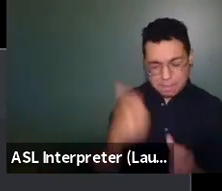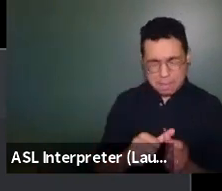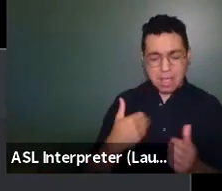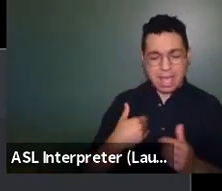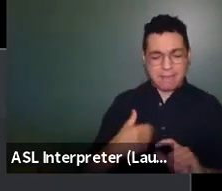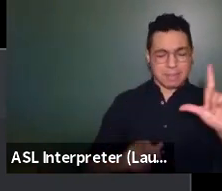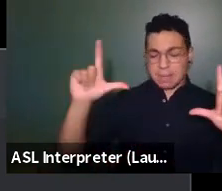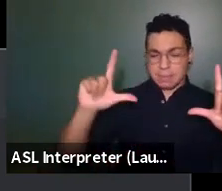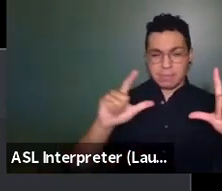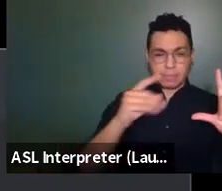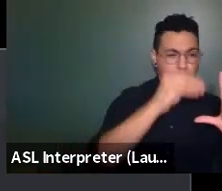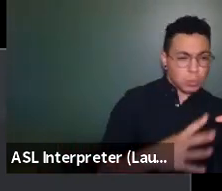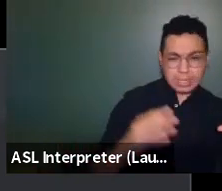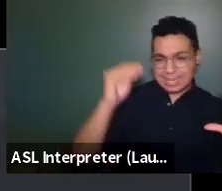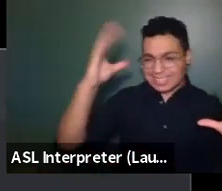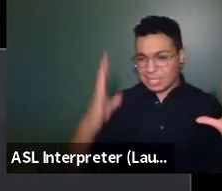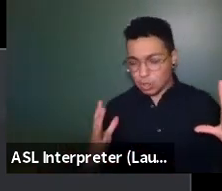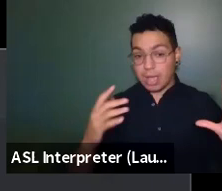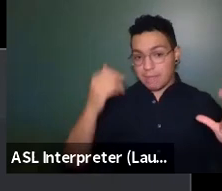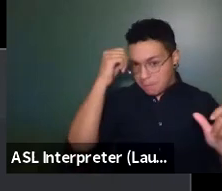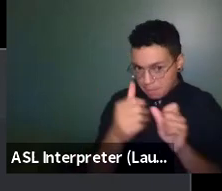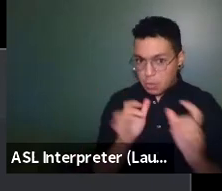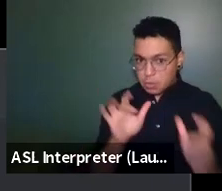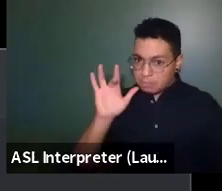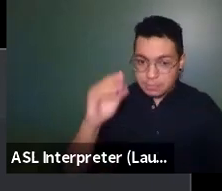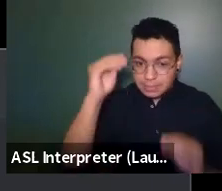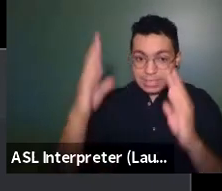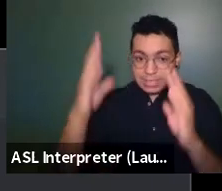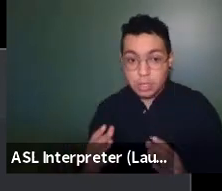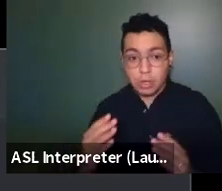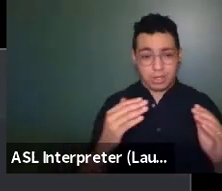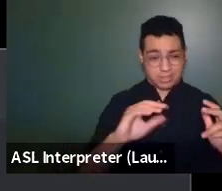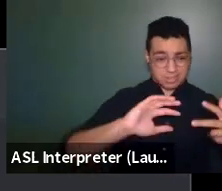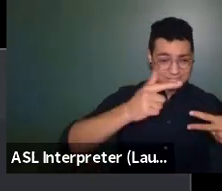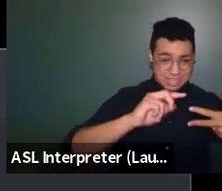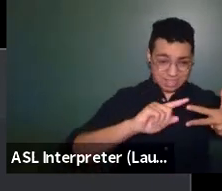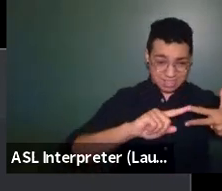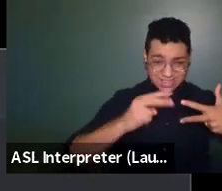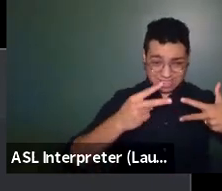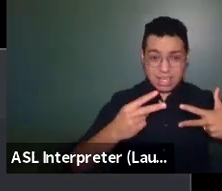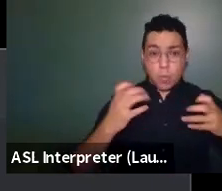ESD 101 - Jeff Crawford: And then I'm going to try to create a classroom. Katherine, is it okay to just like create a fun classroom like for my whatever,